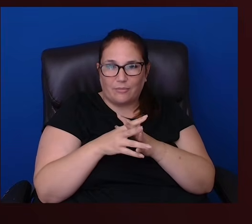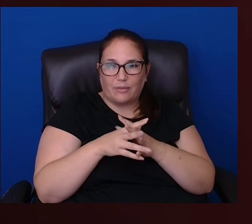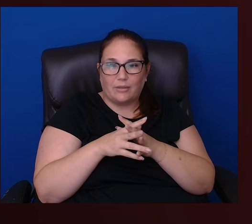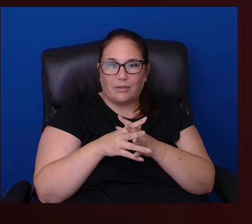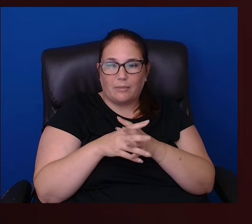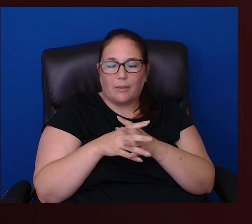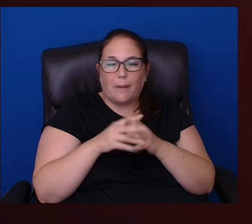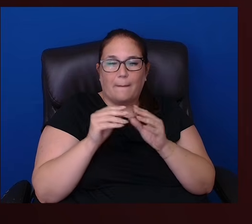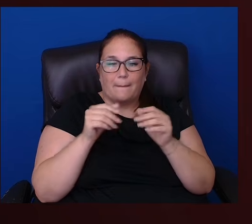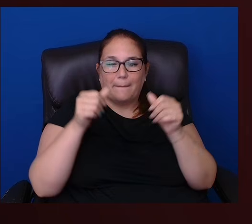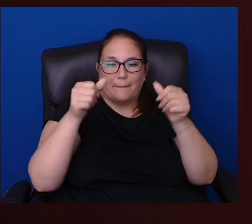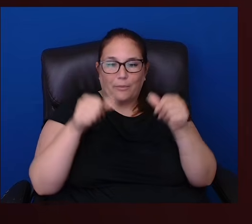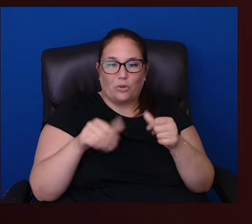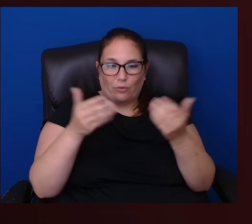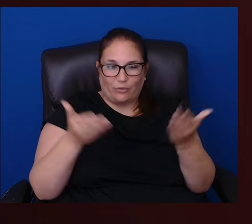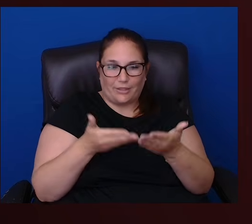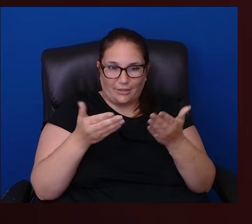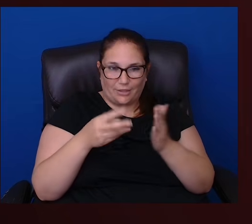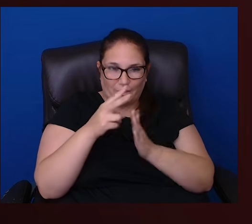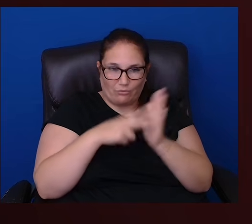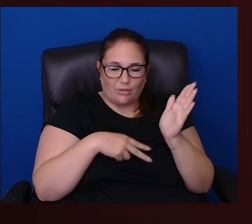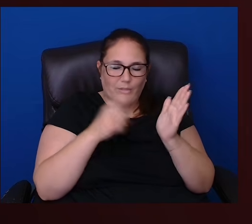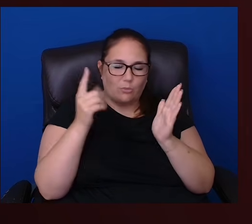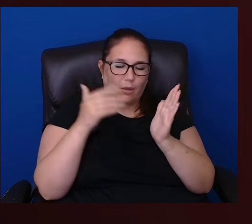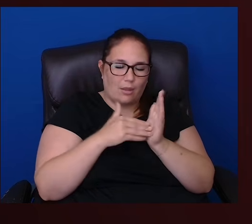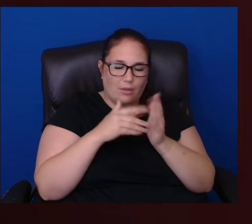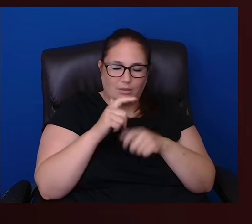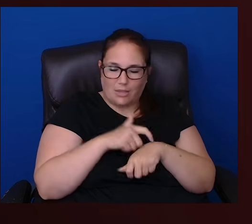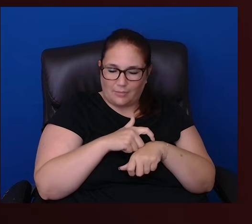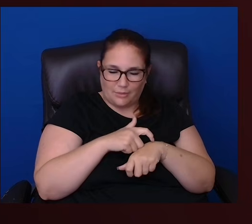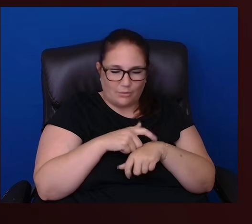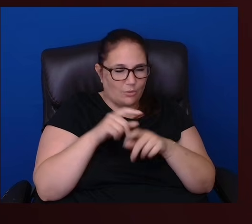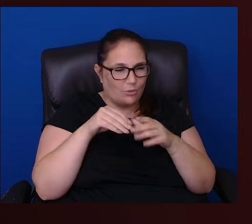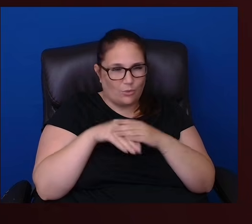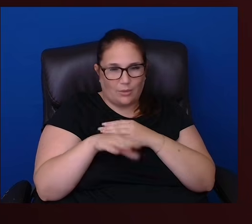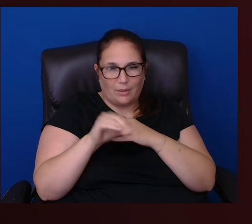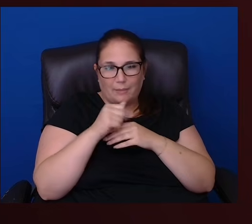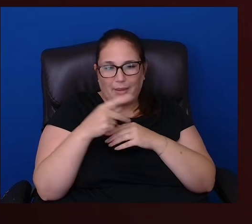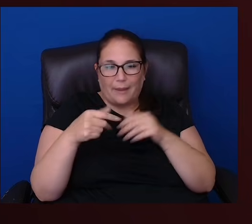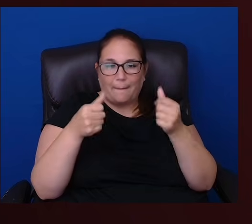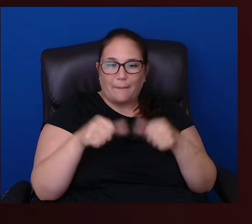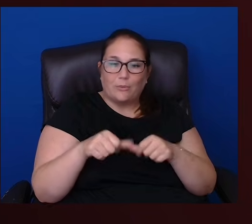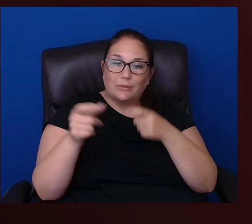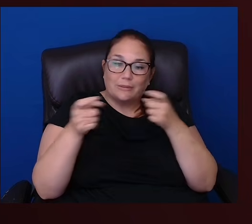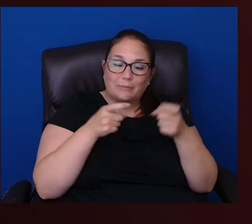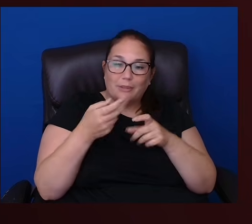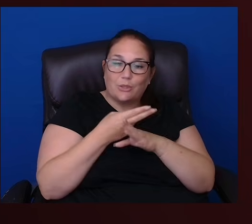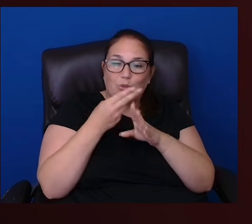I've already ready this a thousand times, so I'm going to go into my app host, I'm going to do "manage user secrets",